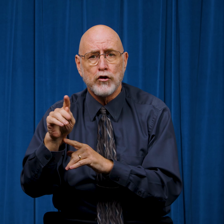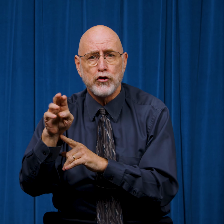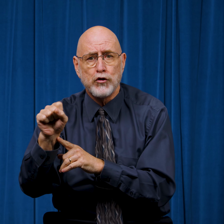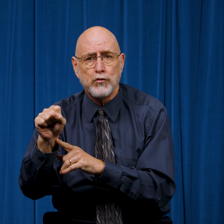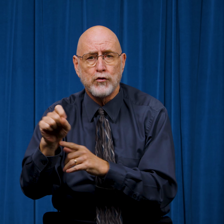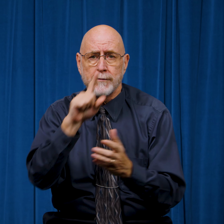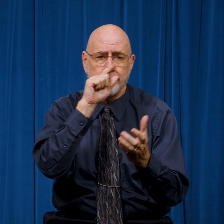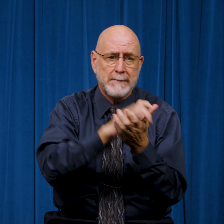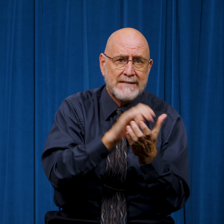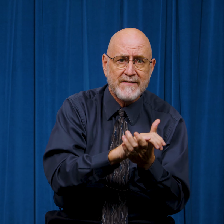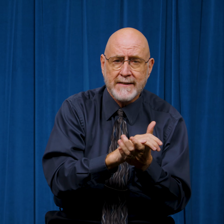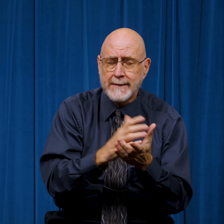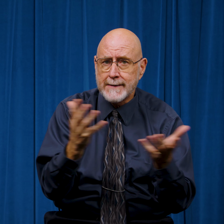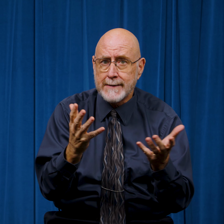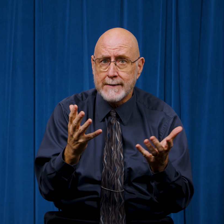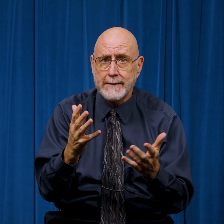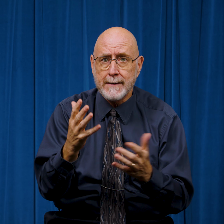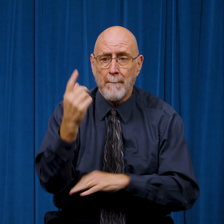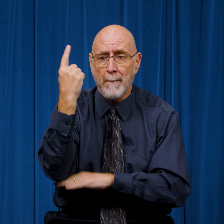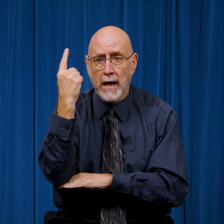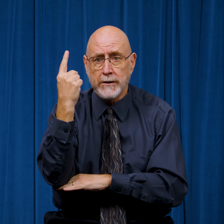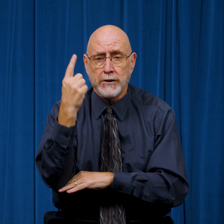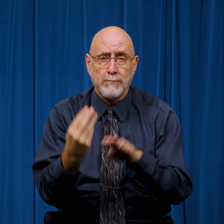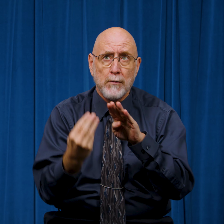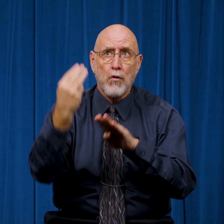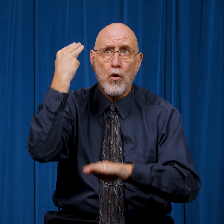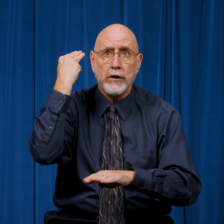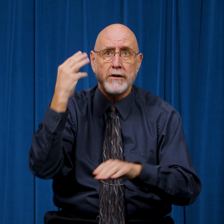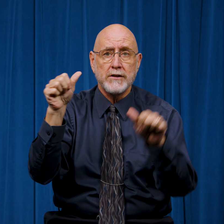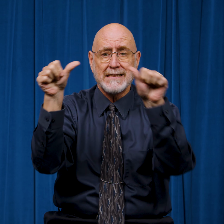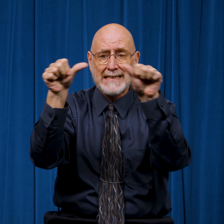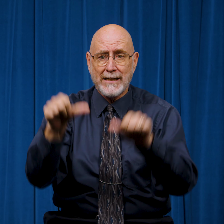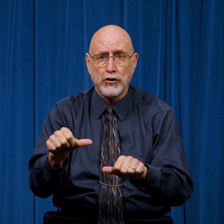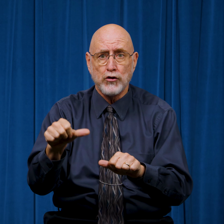The monuments, memorials, statues, inscriptions...